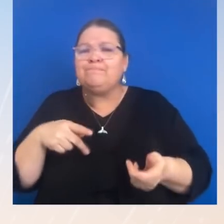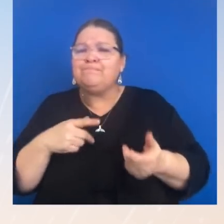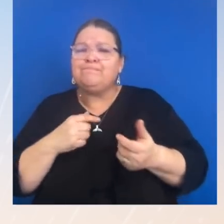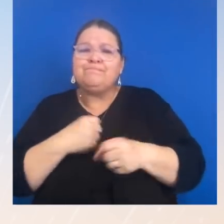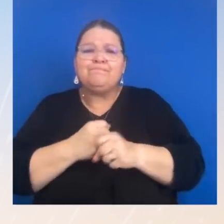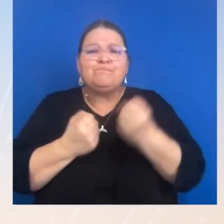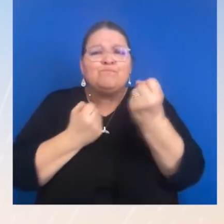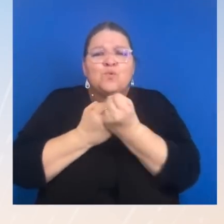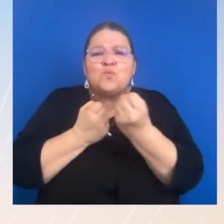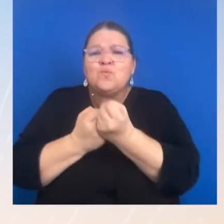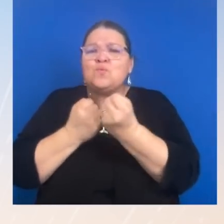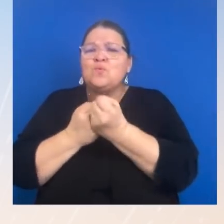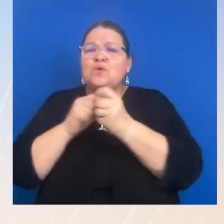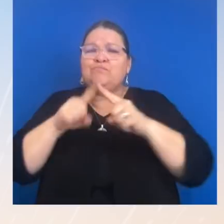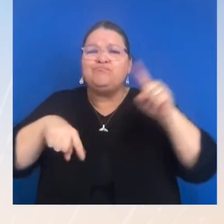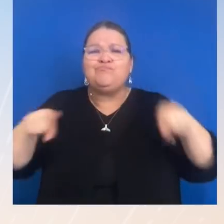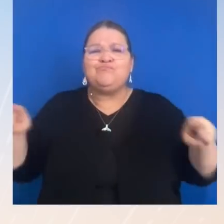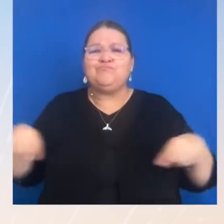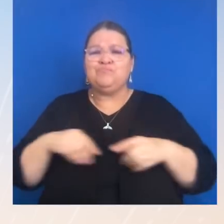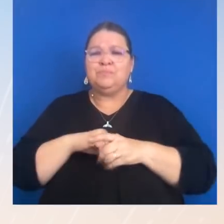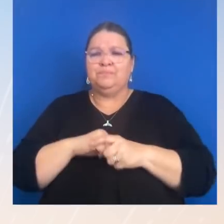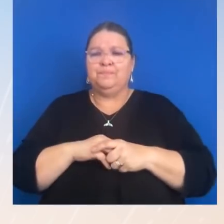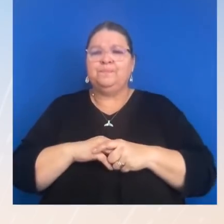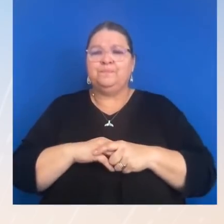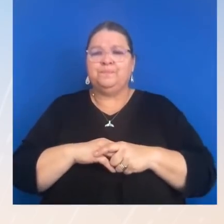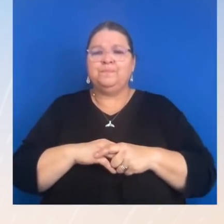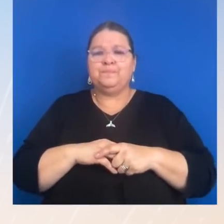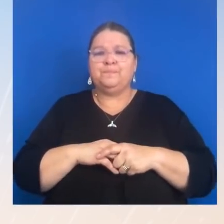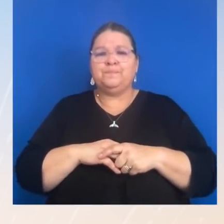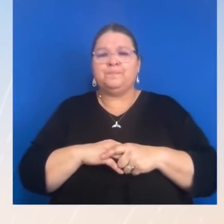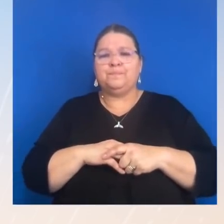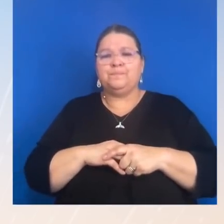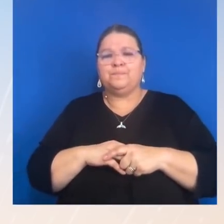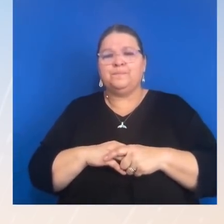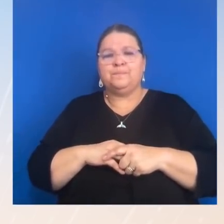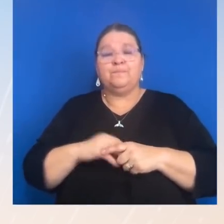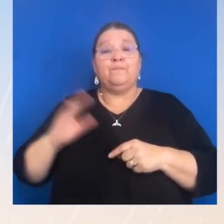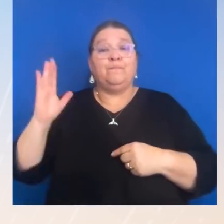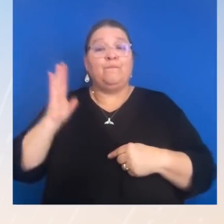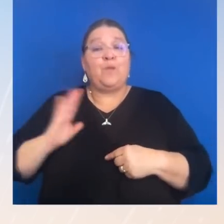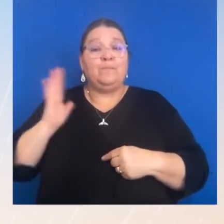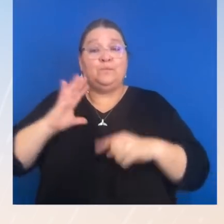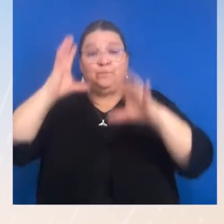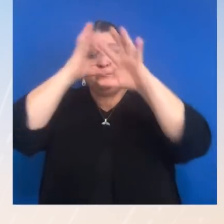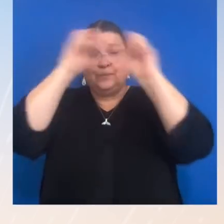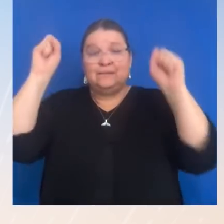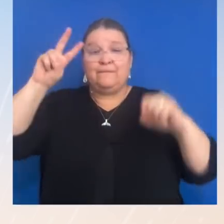The Press: And one more: Former Vice President Mike Pence was at the Ukrainian border today. Did the administration know he was going?